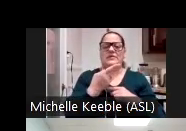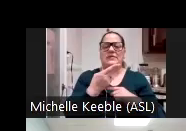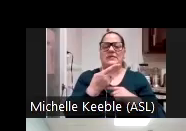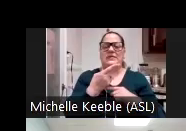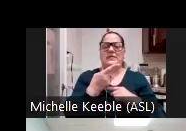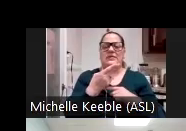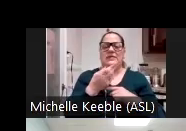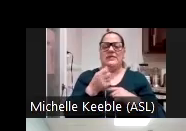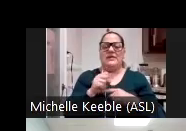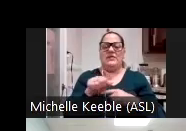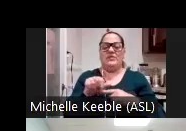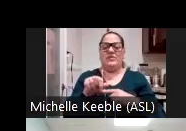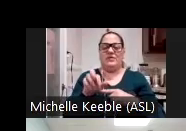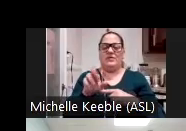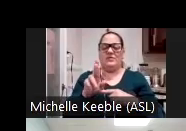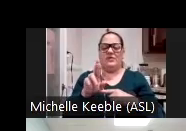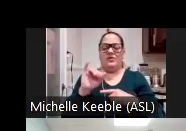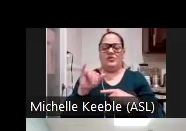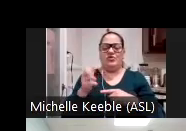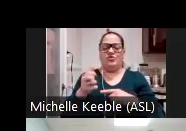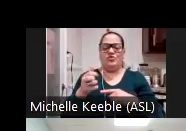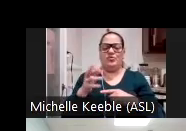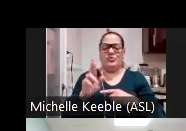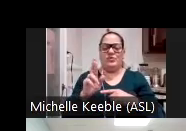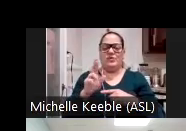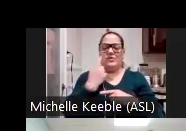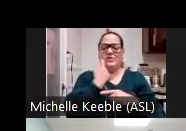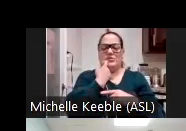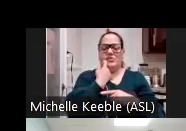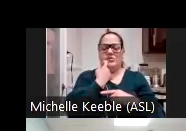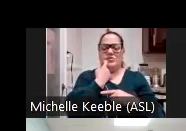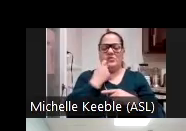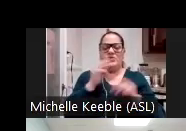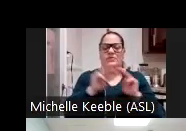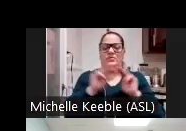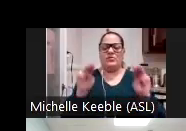um and about the up and coming very exciting the Museum of Disability History at the Viscardi